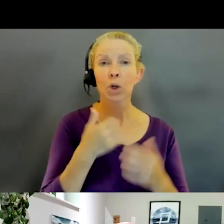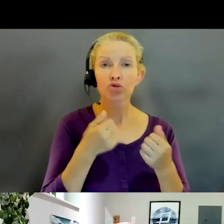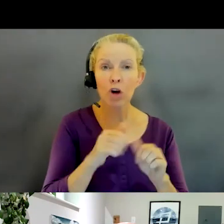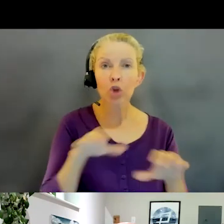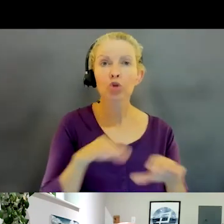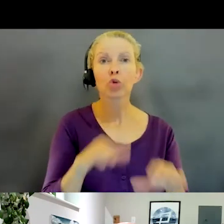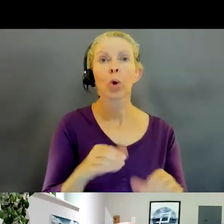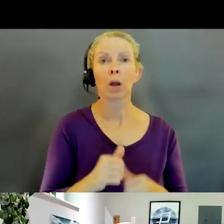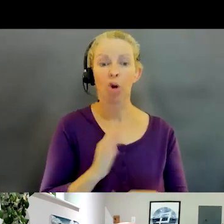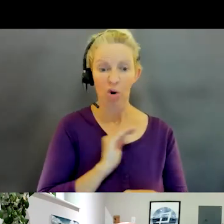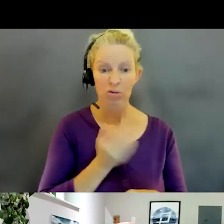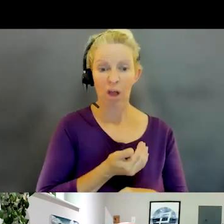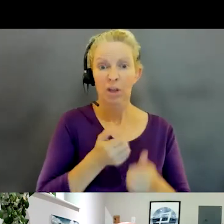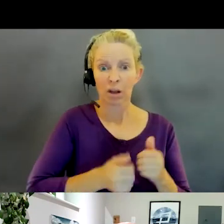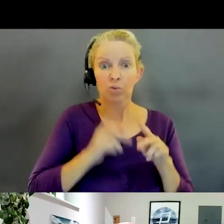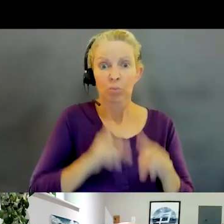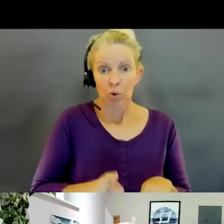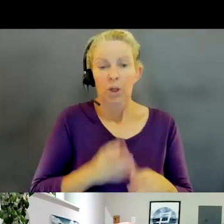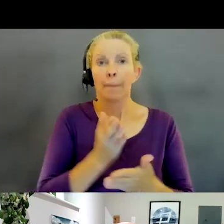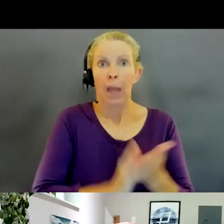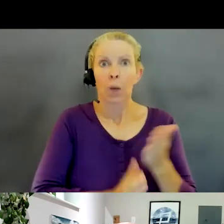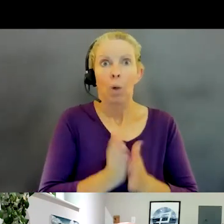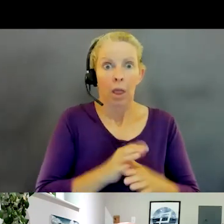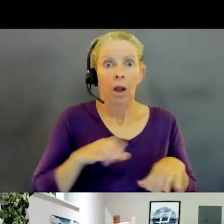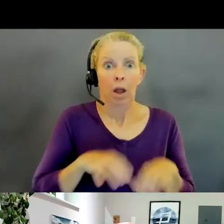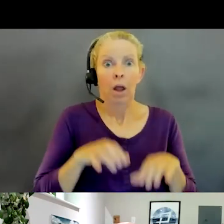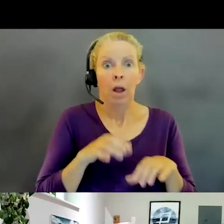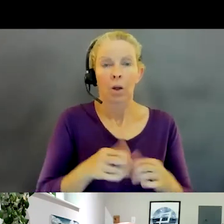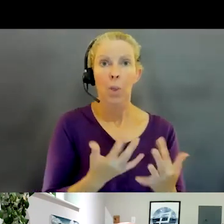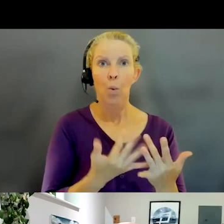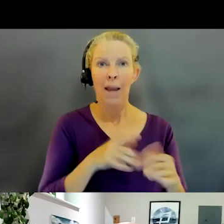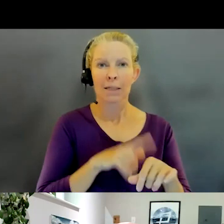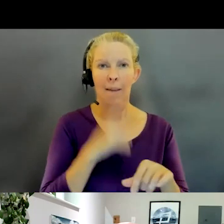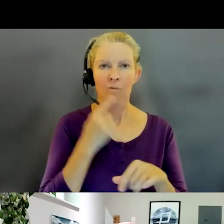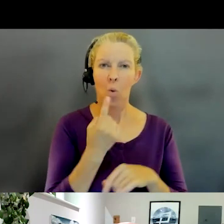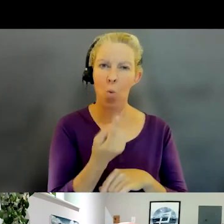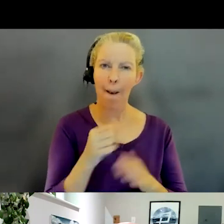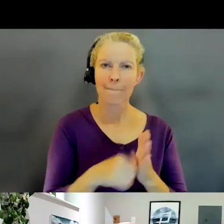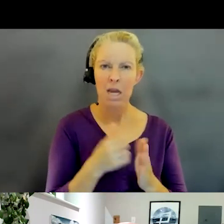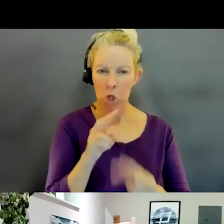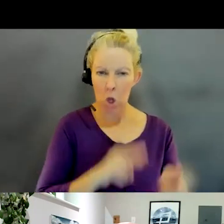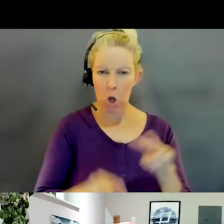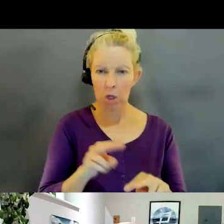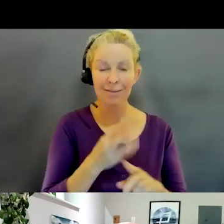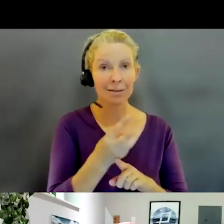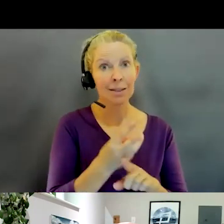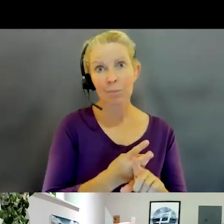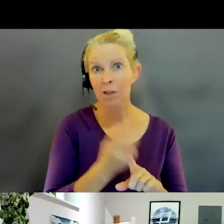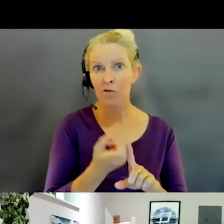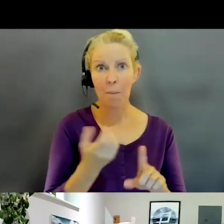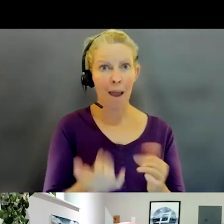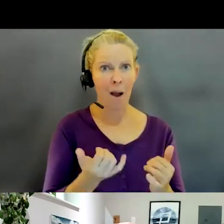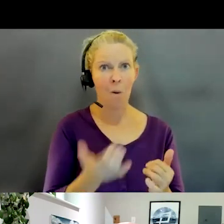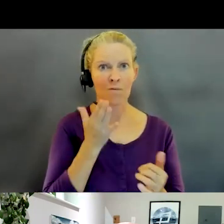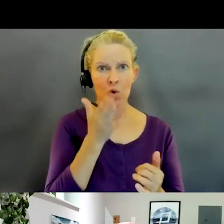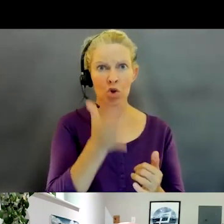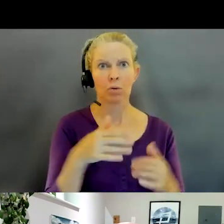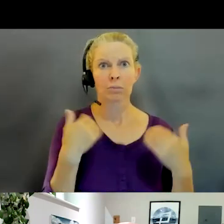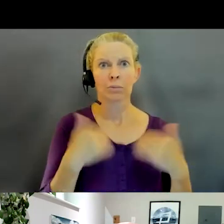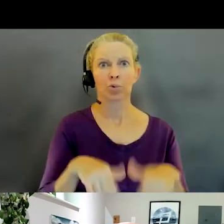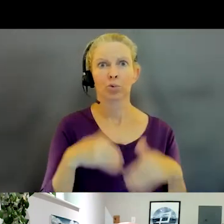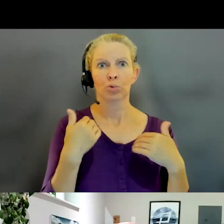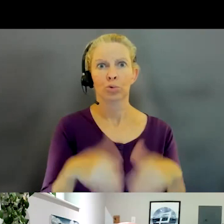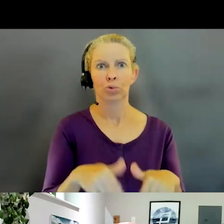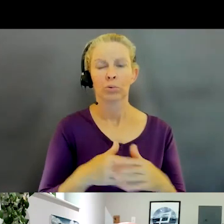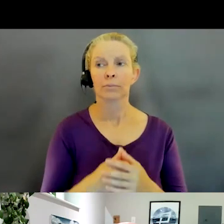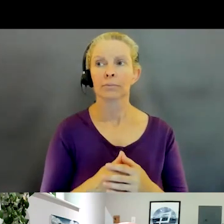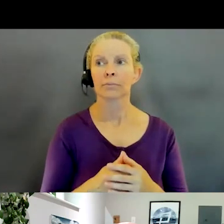get the manual review, to even get one page looked at, is six months from now, and you are sitting